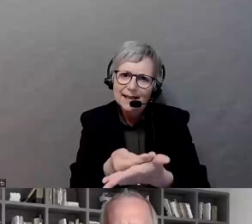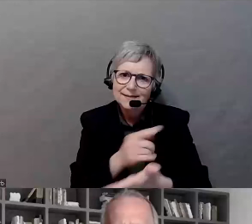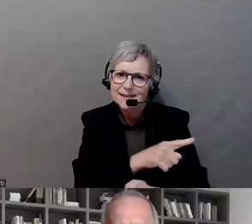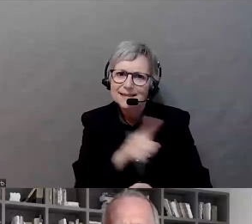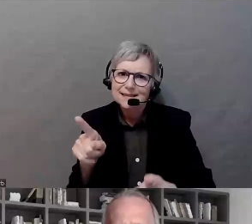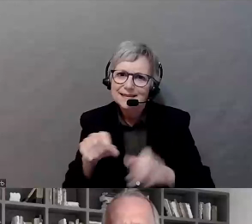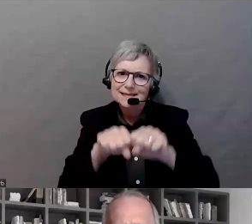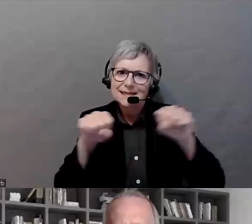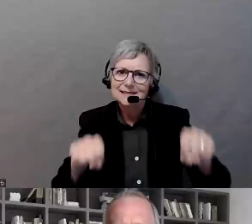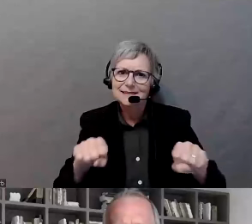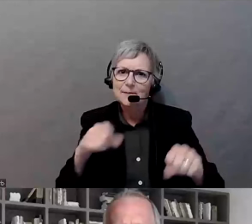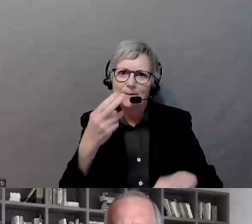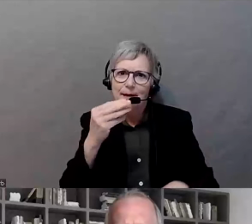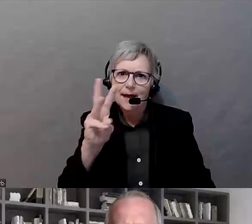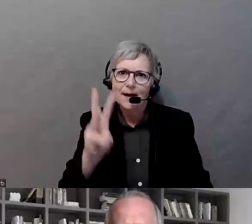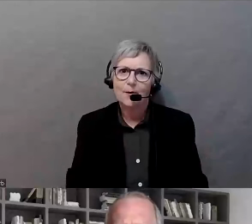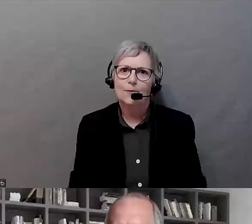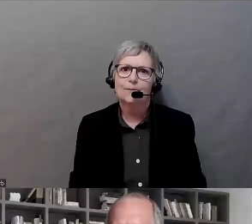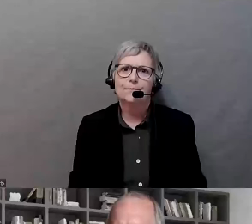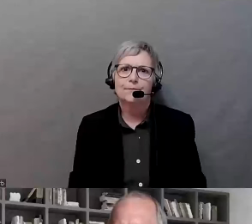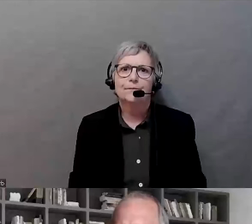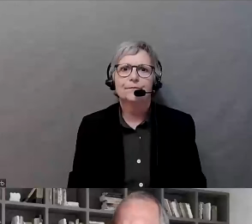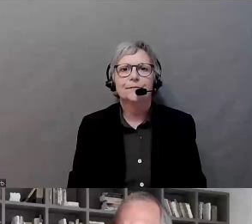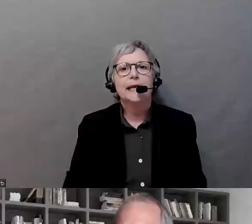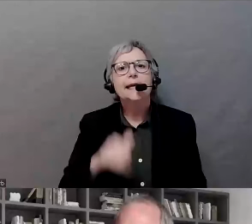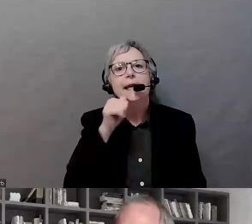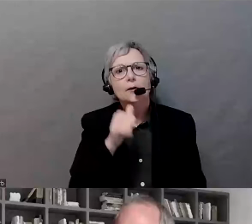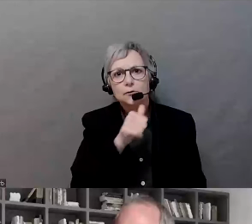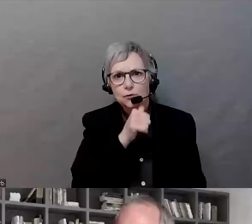IN THE CHAT ARE ARIZONA HAS A CRISIS WEBSITE.